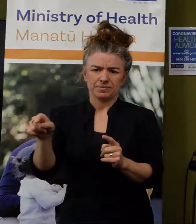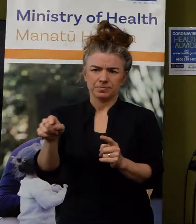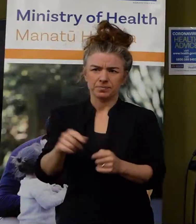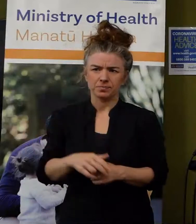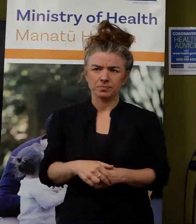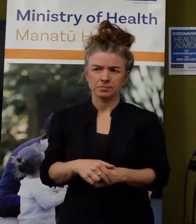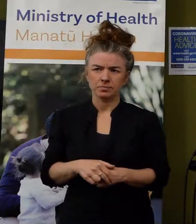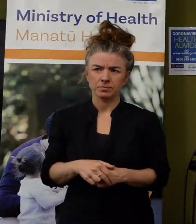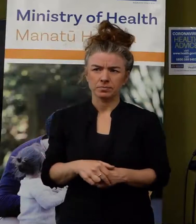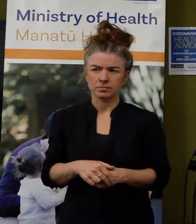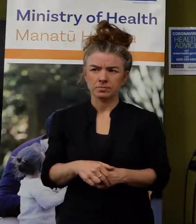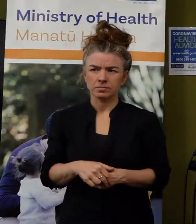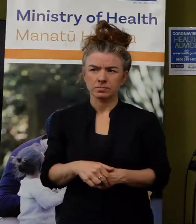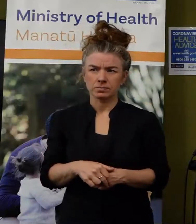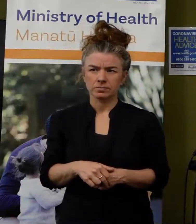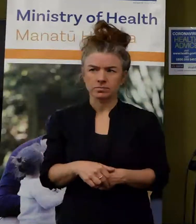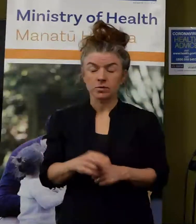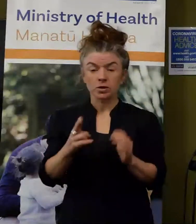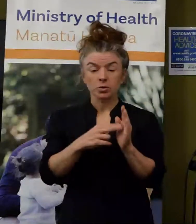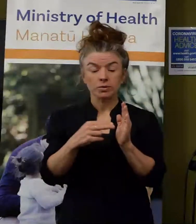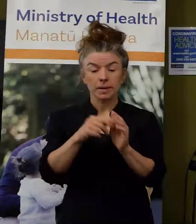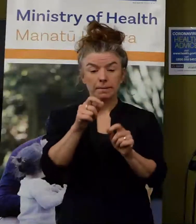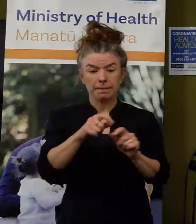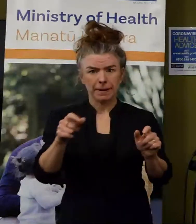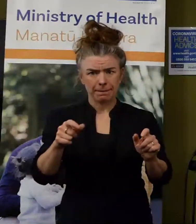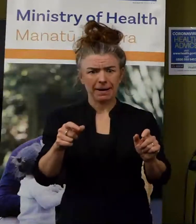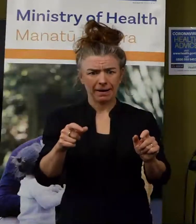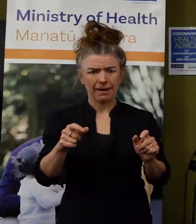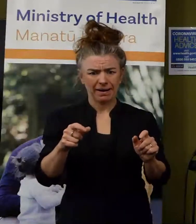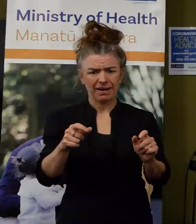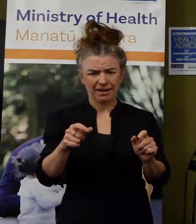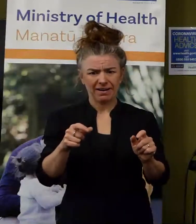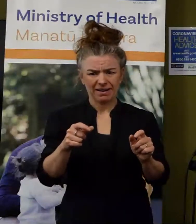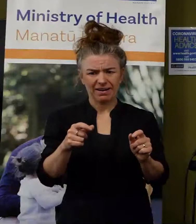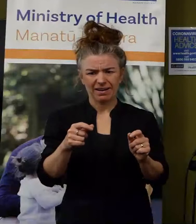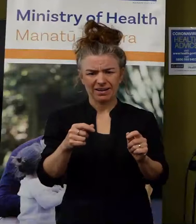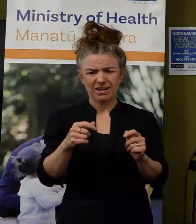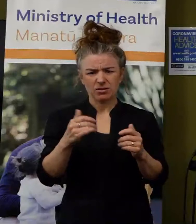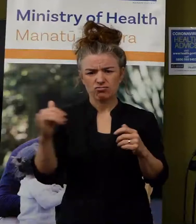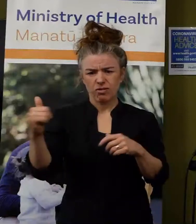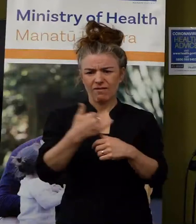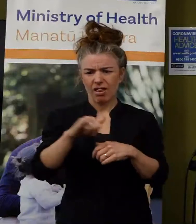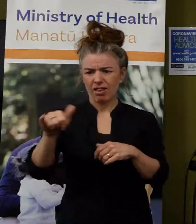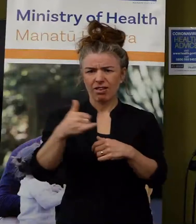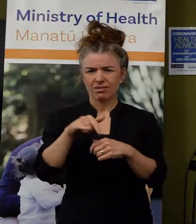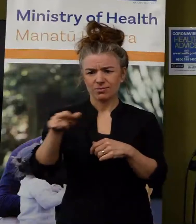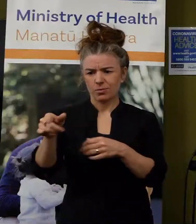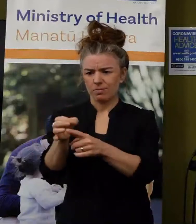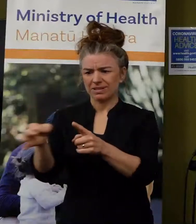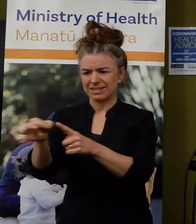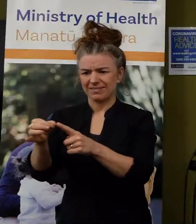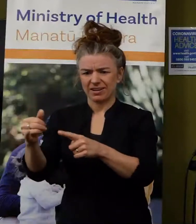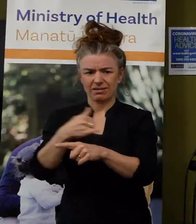because, clearly, New Zealand is a really key jumping off point for the Pacific. And we feel a strong sense of responsibility